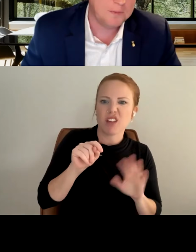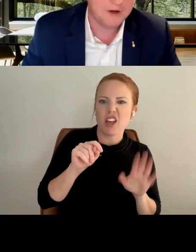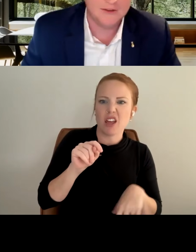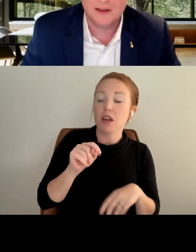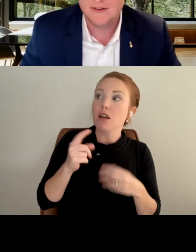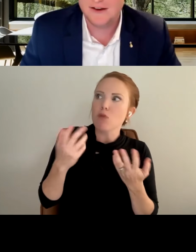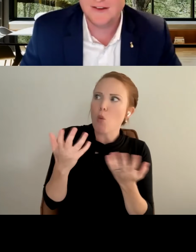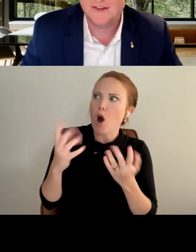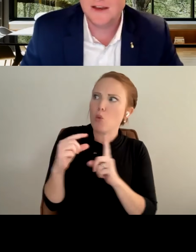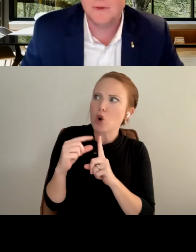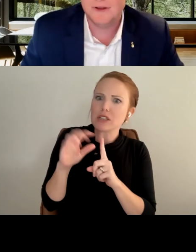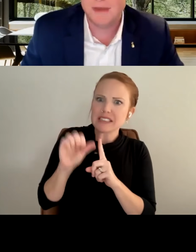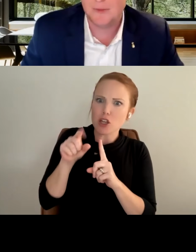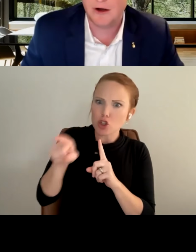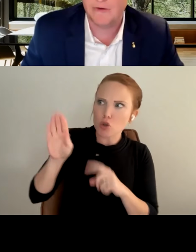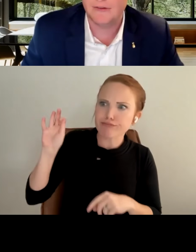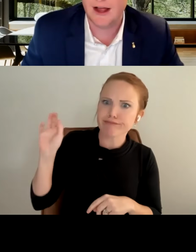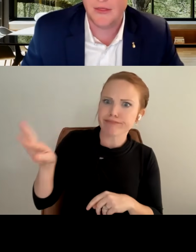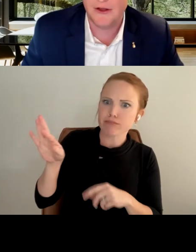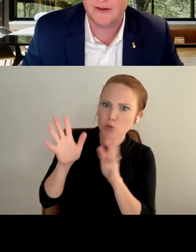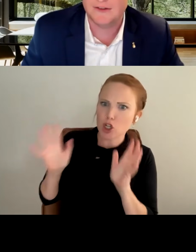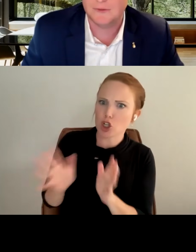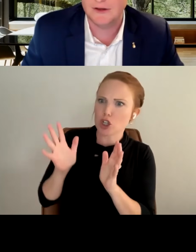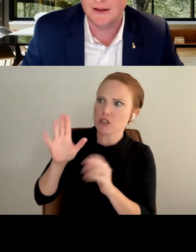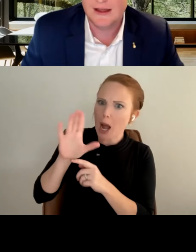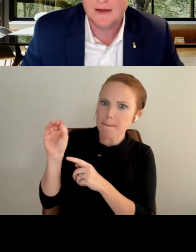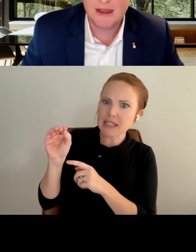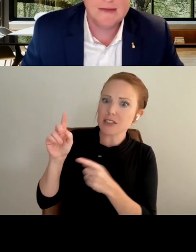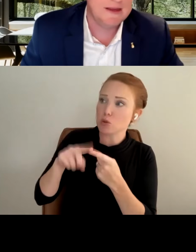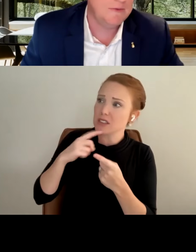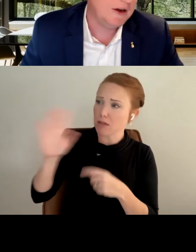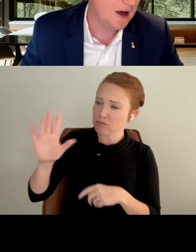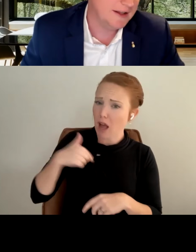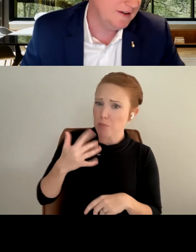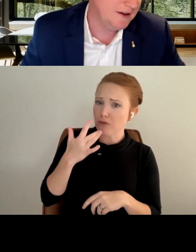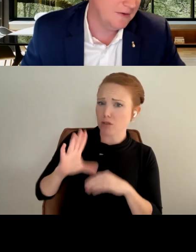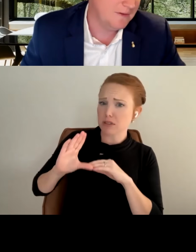companies to continually make progress on their accessibility. Maybe we call it, you know,